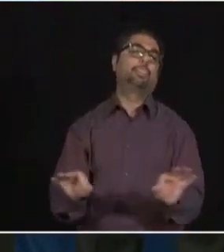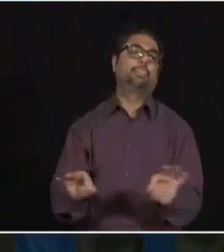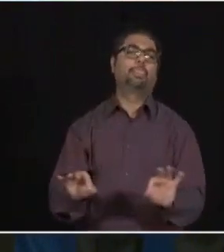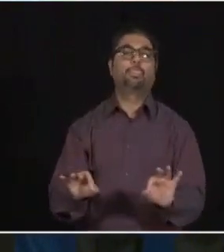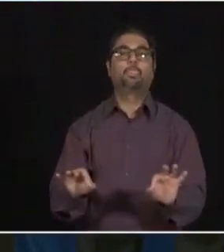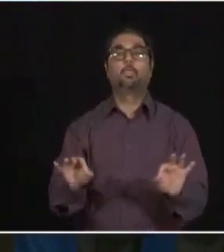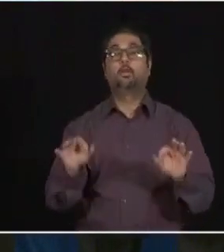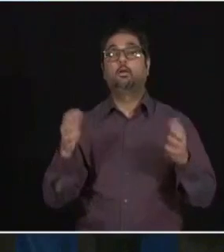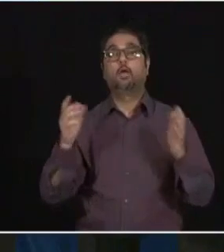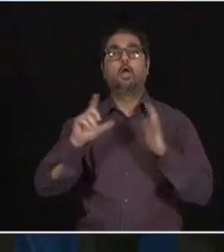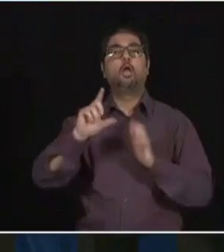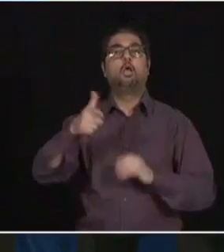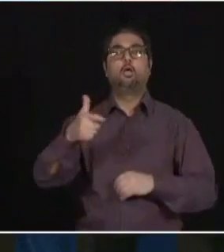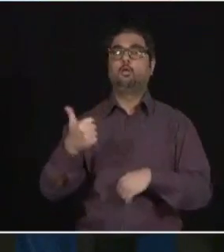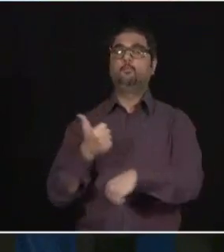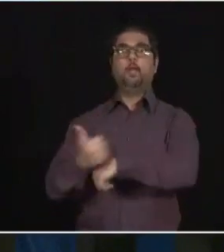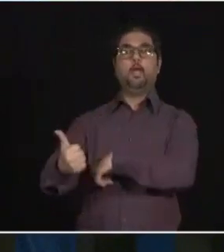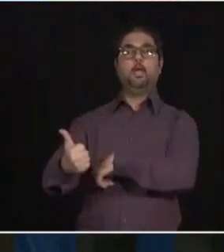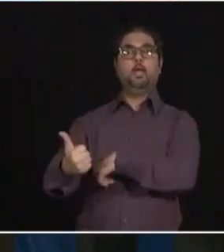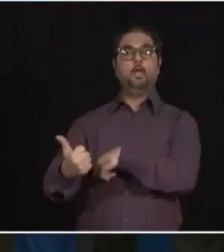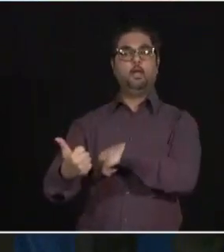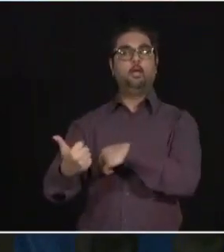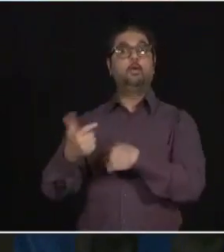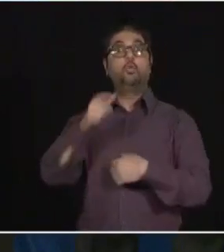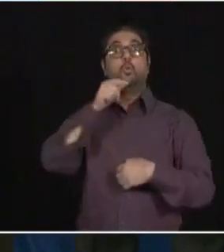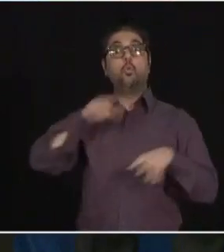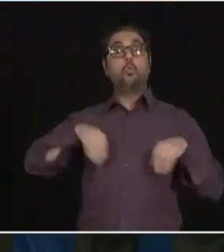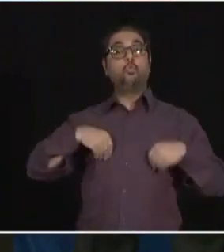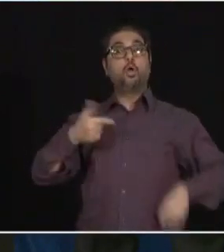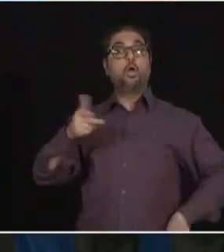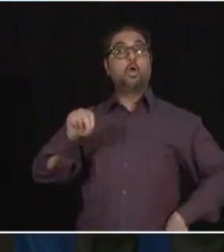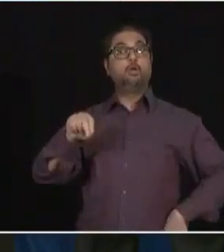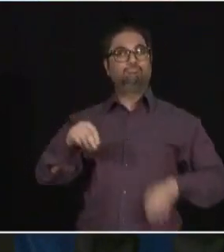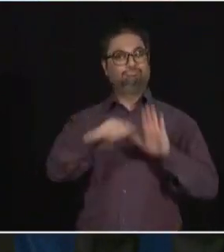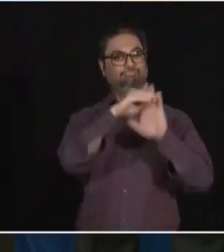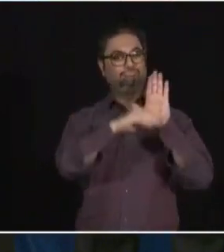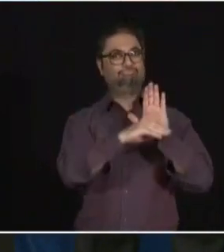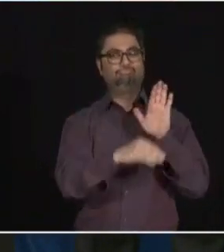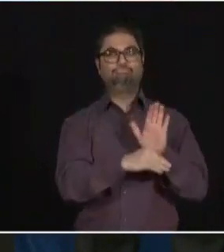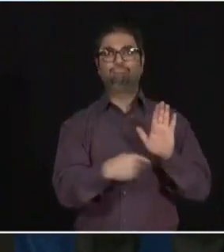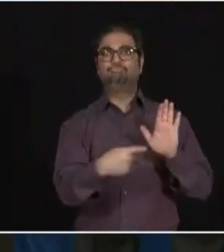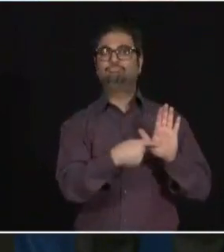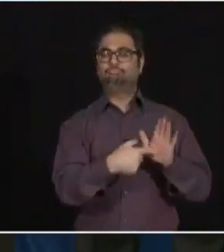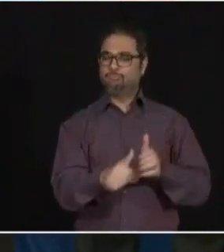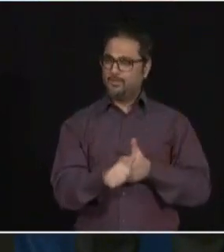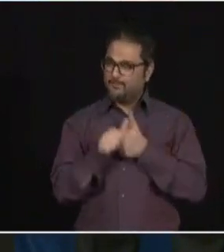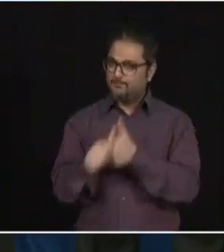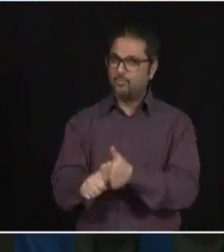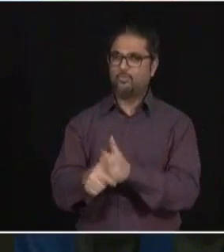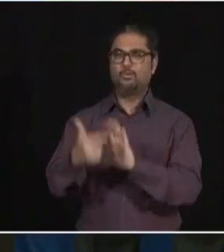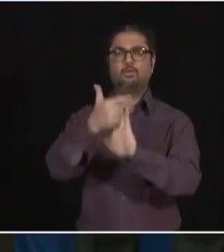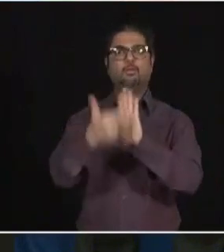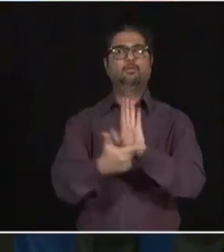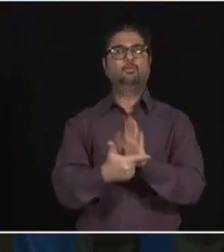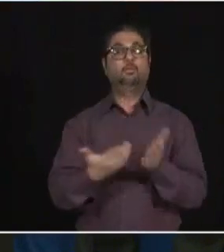wrist and try to point the finger at legal, law-abiding gun owners and spending hundreds of millions of dollars of hard-earned